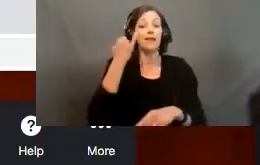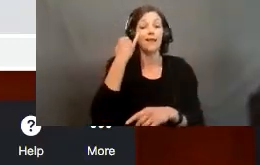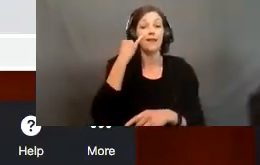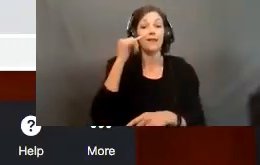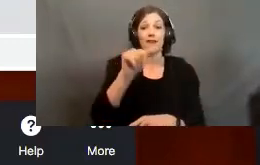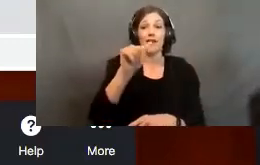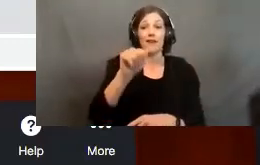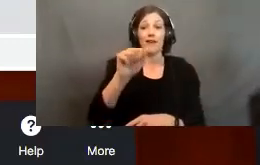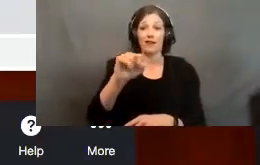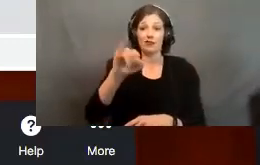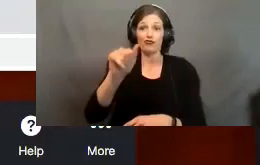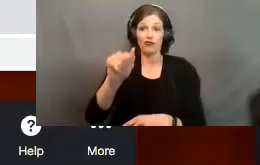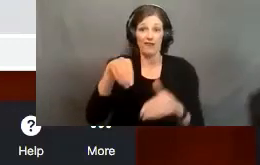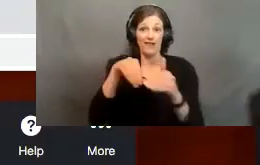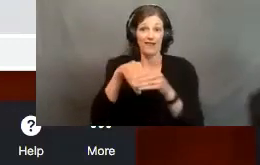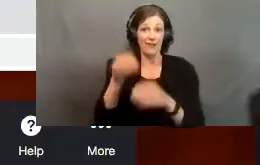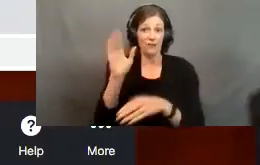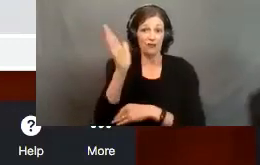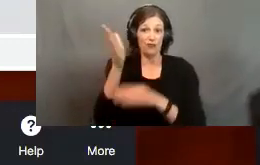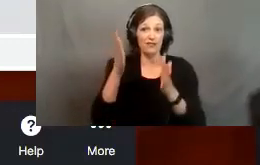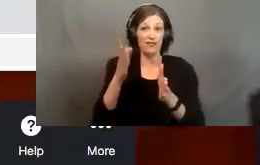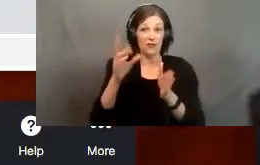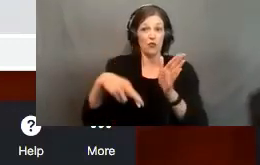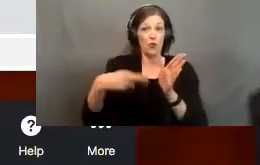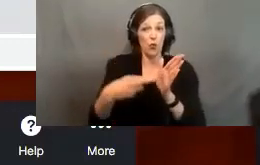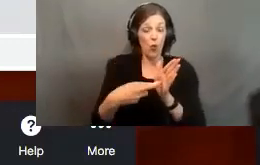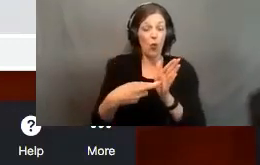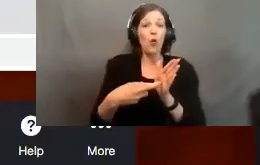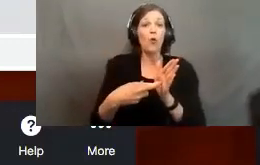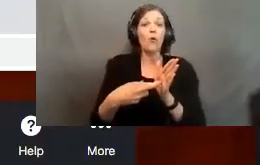presenter role is going up result 12:34:52 , promote me to the